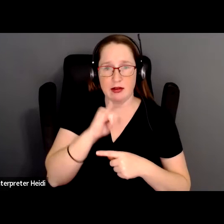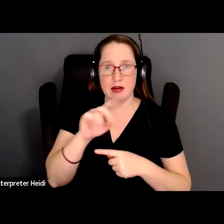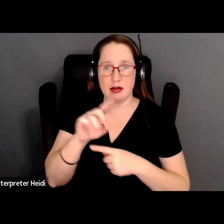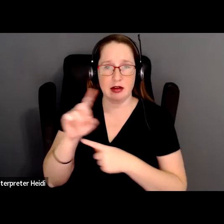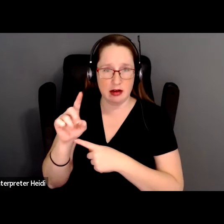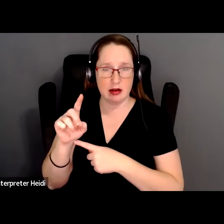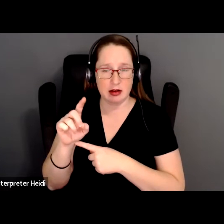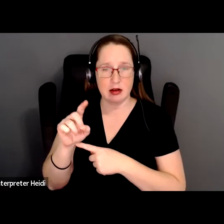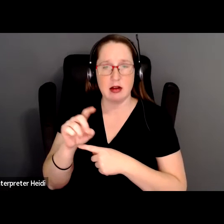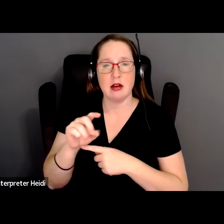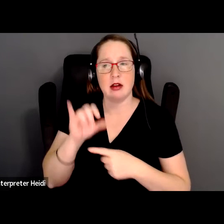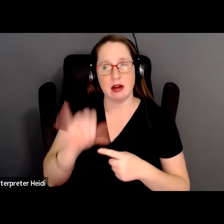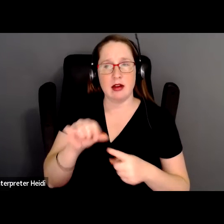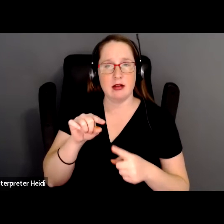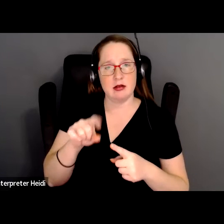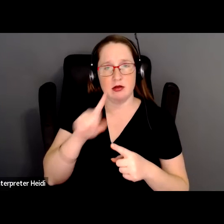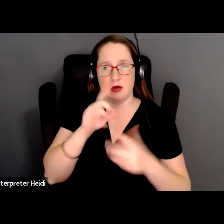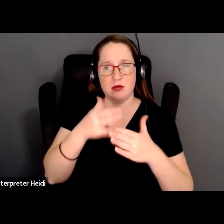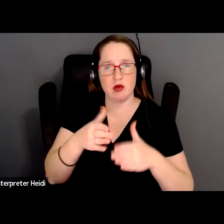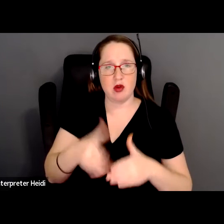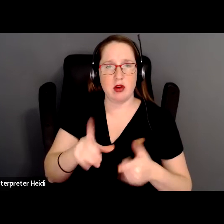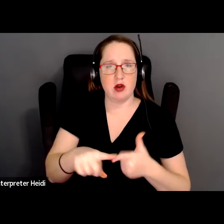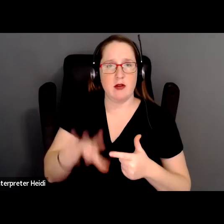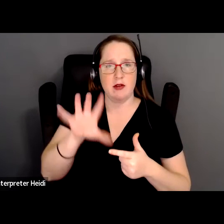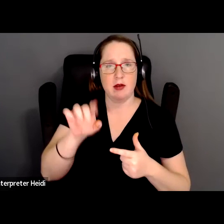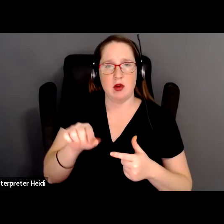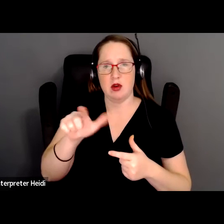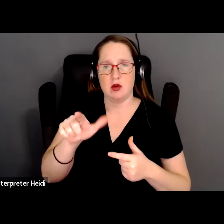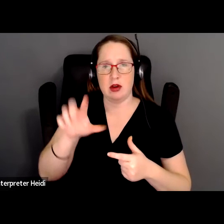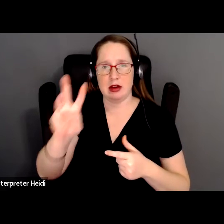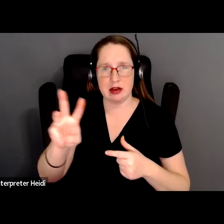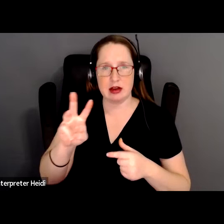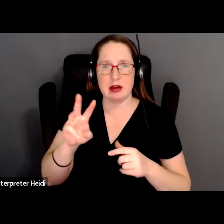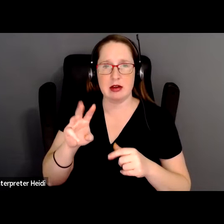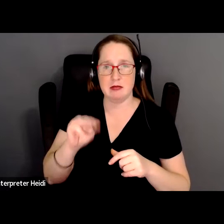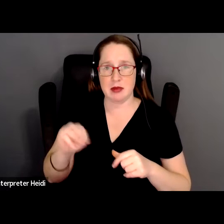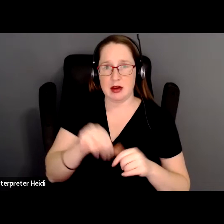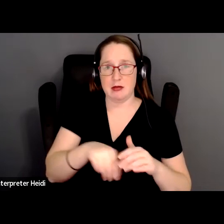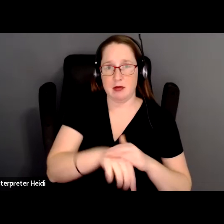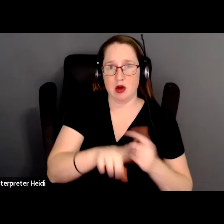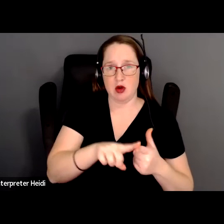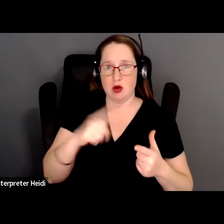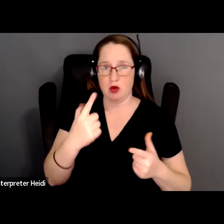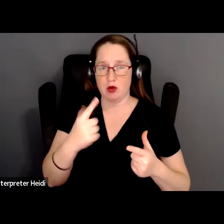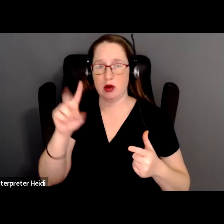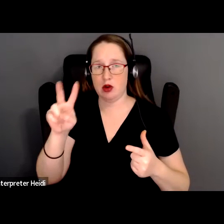That is, that's broken down into 5.2 6 million people who are birth to 21 years old and 2.1 3